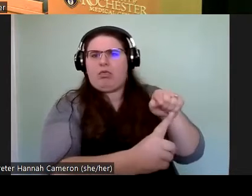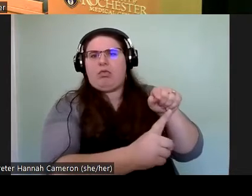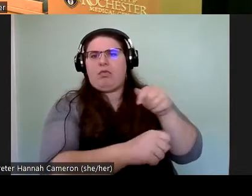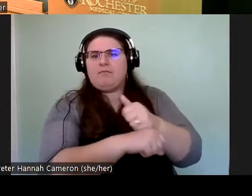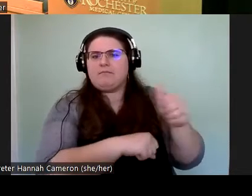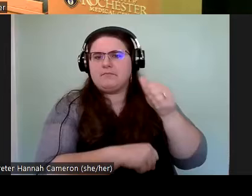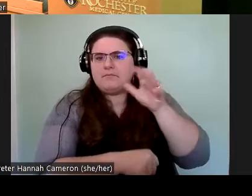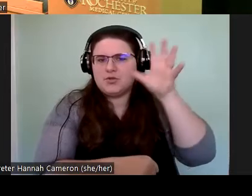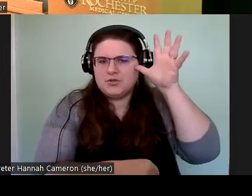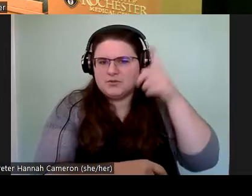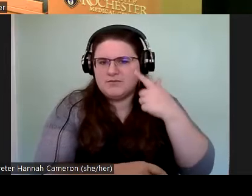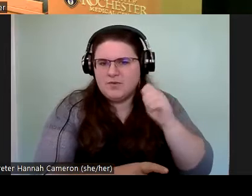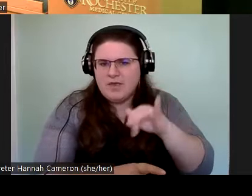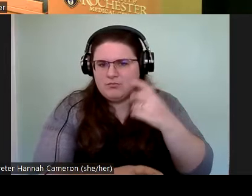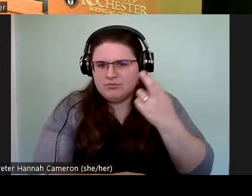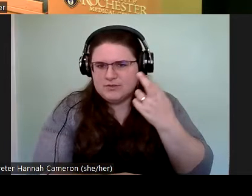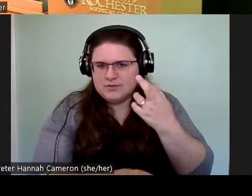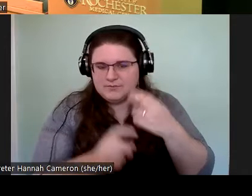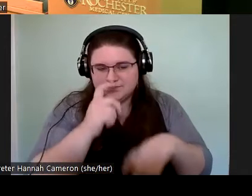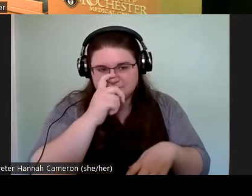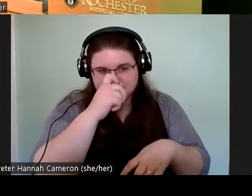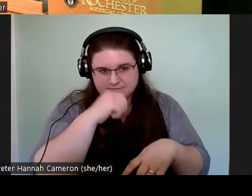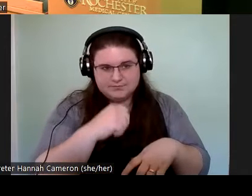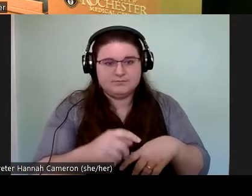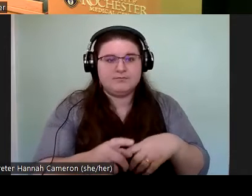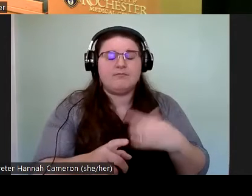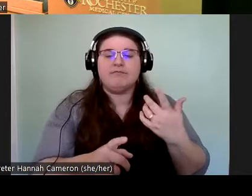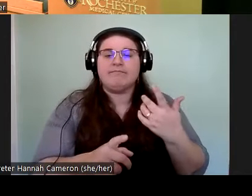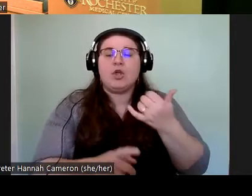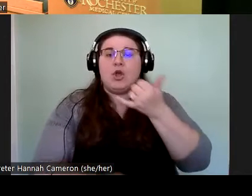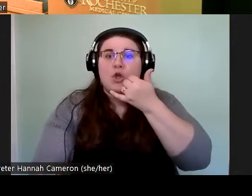the main number perhaps you bring your loved one to the emergency room for a crisis and then you